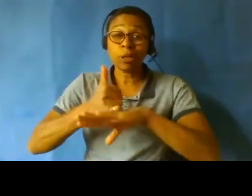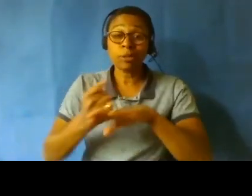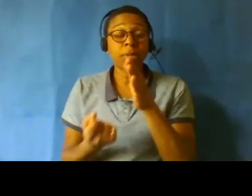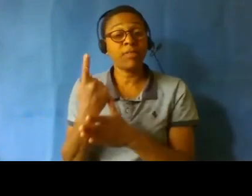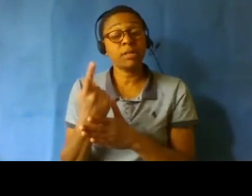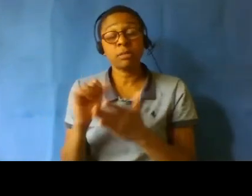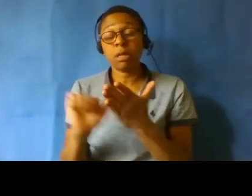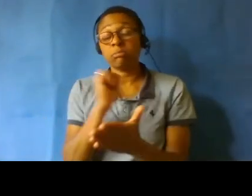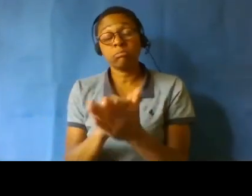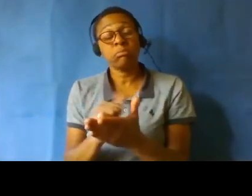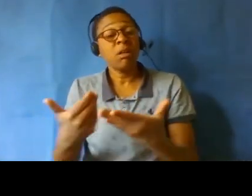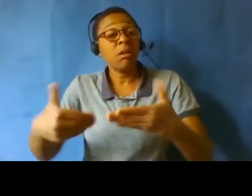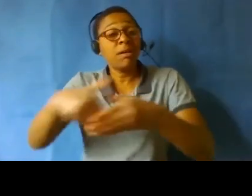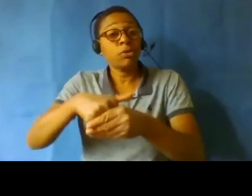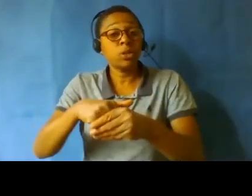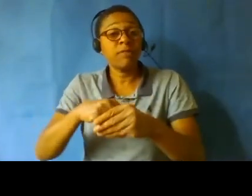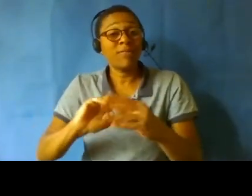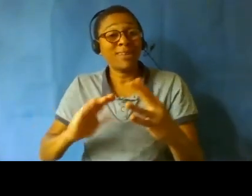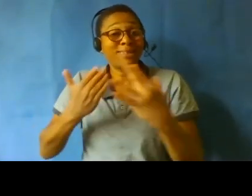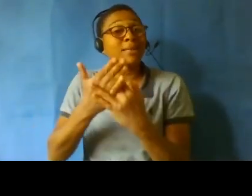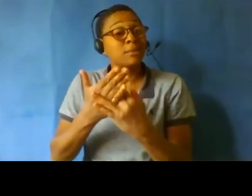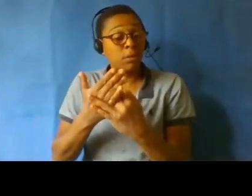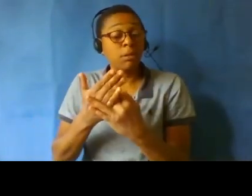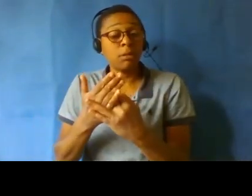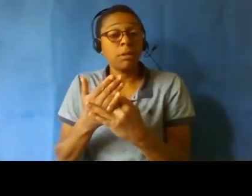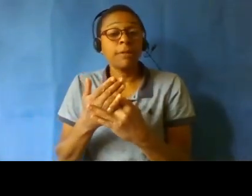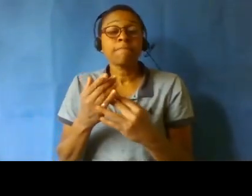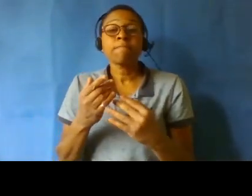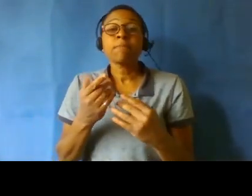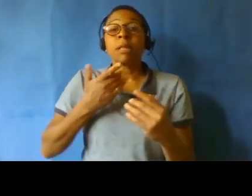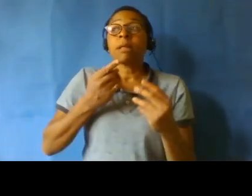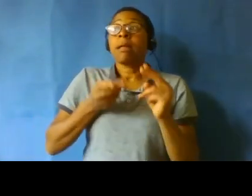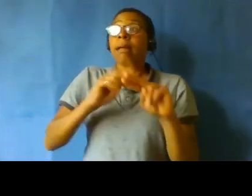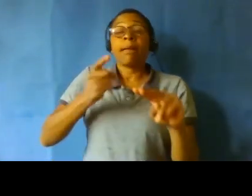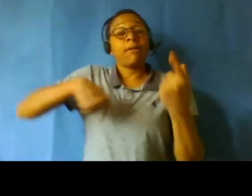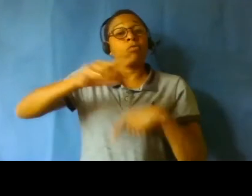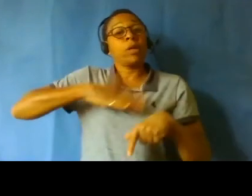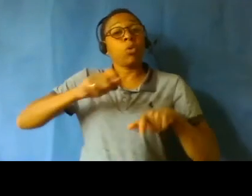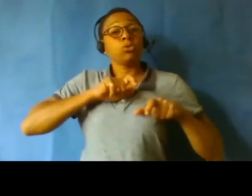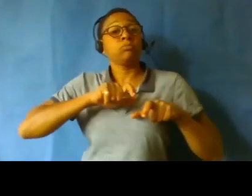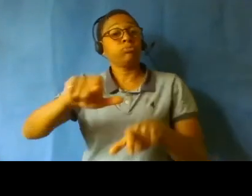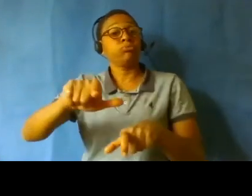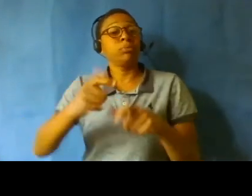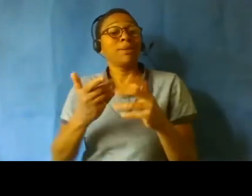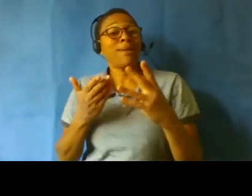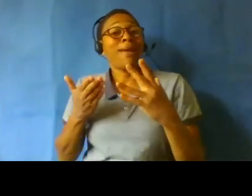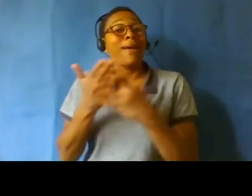in order to carry on improving the access the inclusion and the equality of